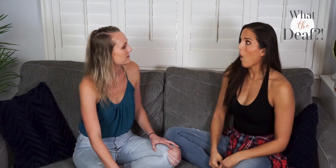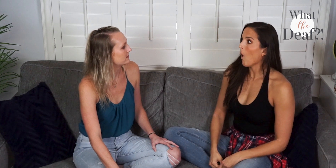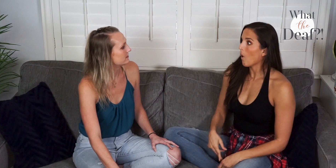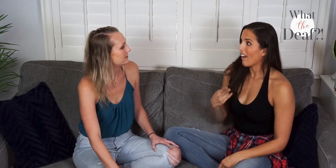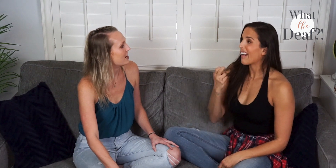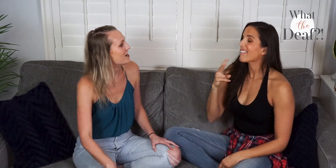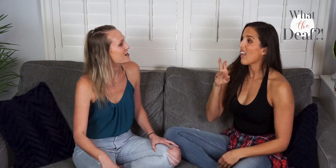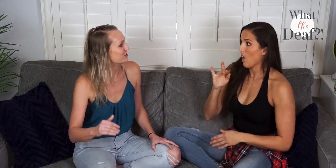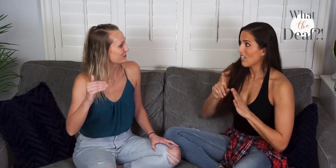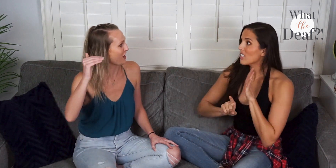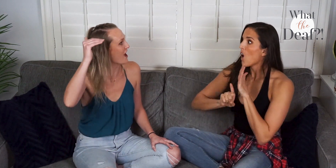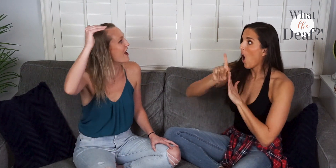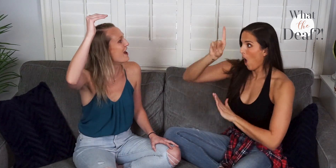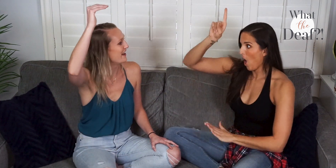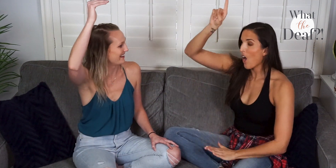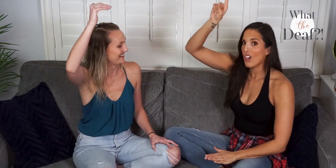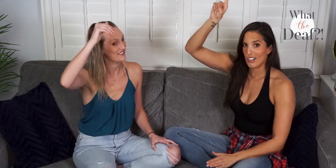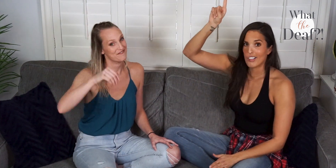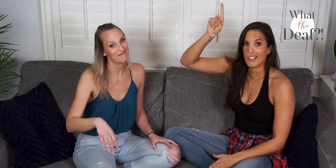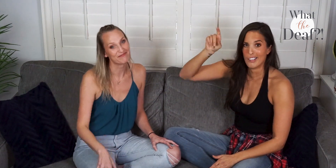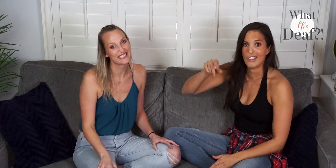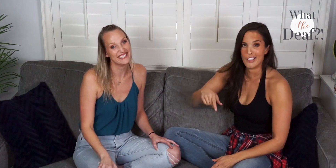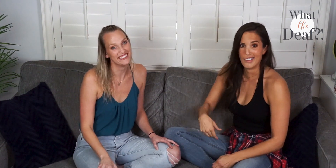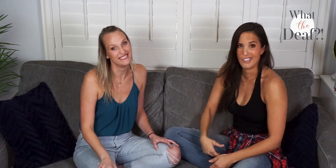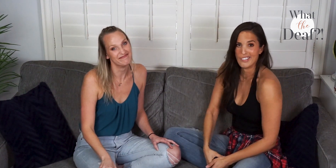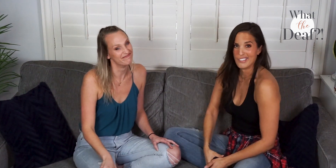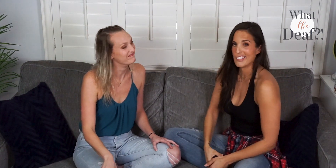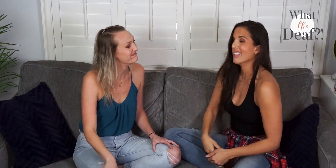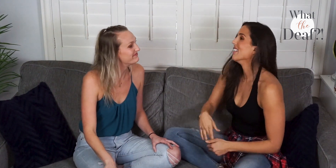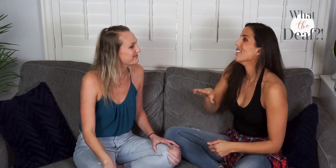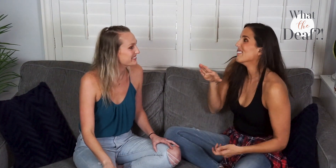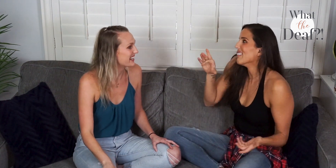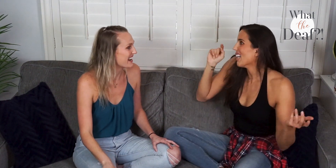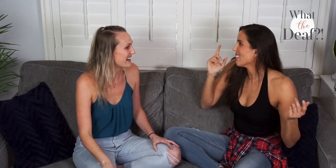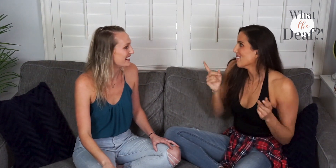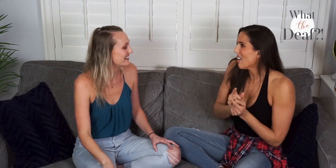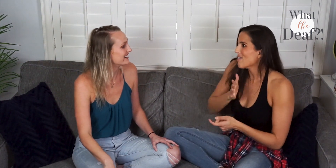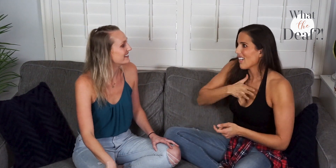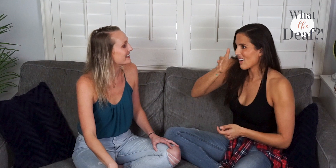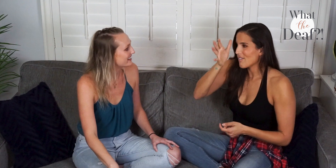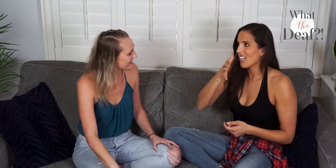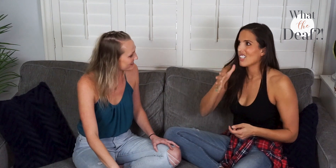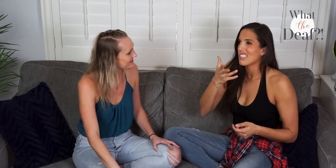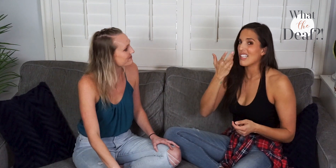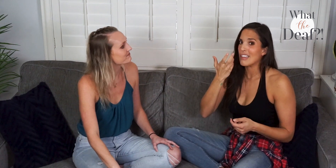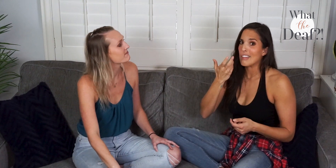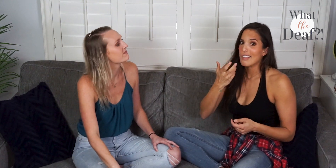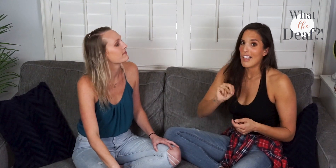"Oh, he's very tall." - He's tall. Yeah. But yeah, he met my grandparents